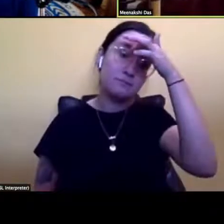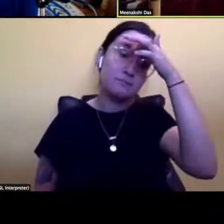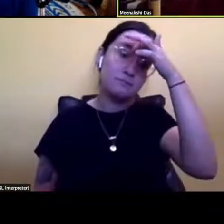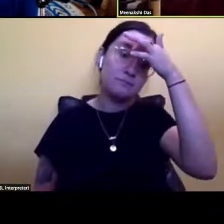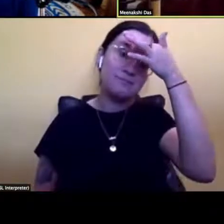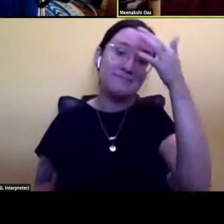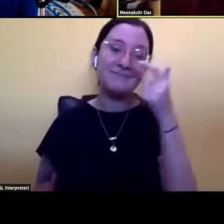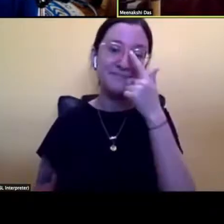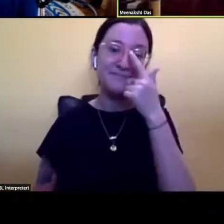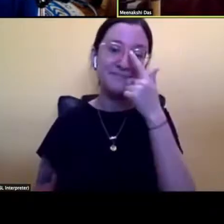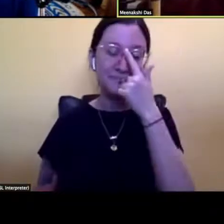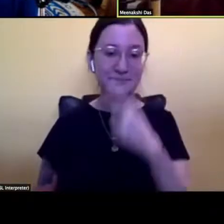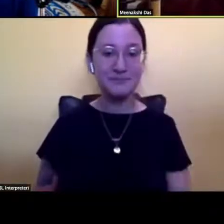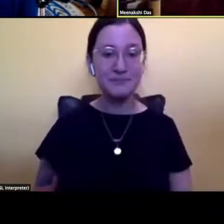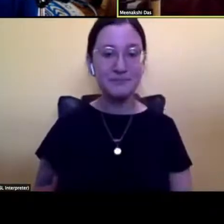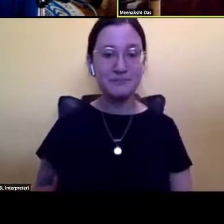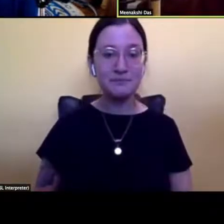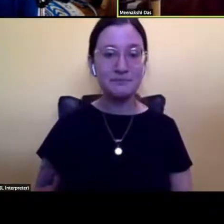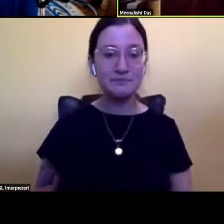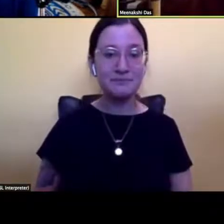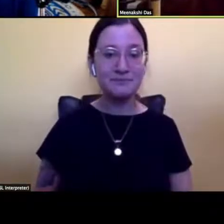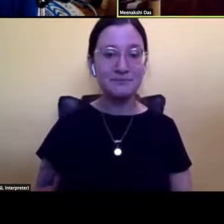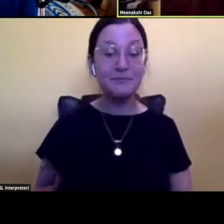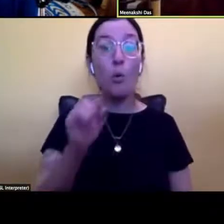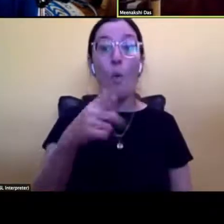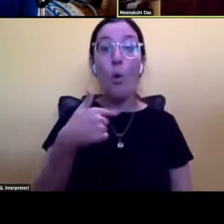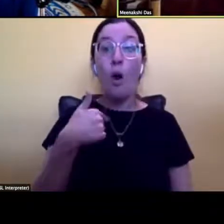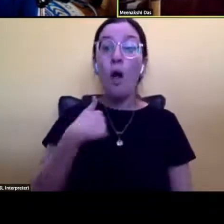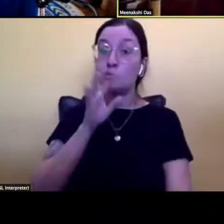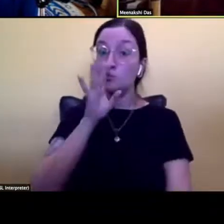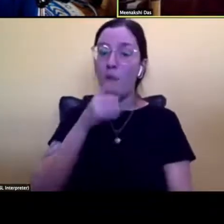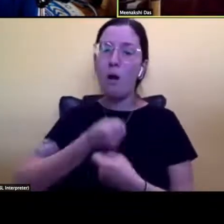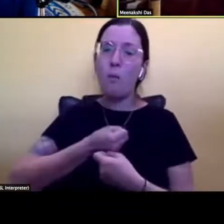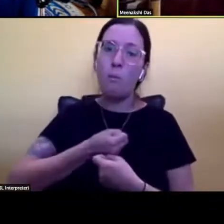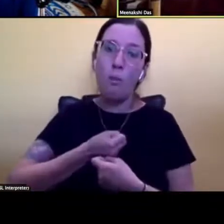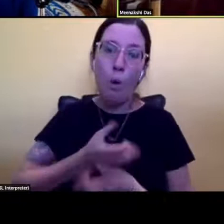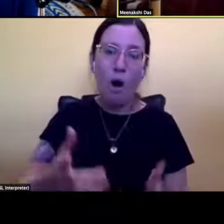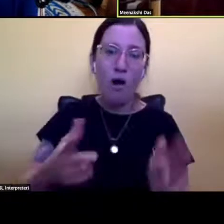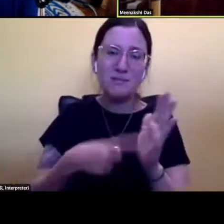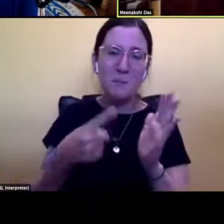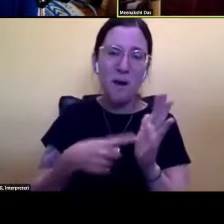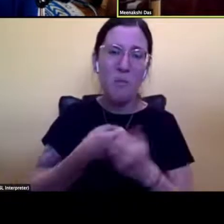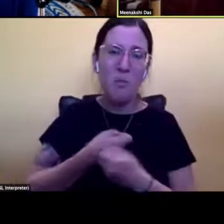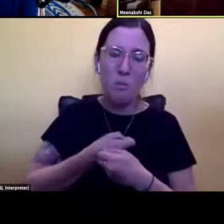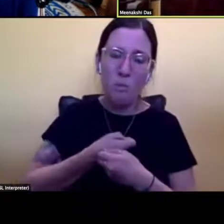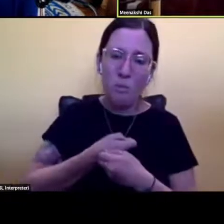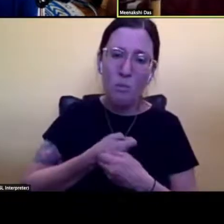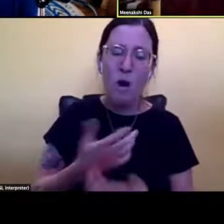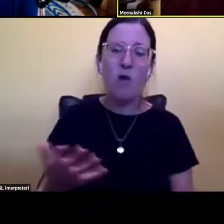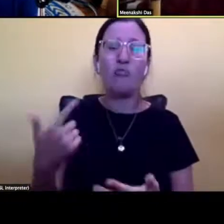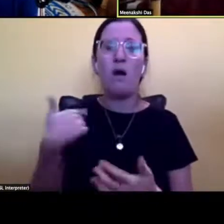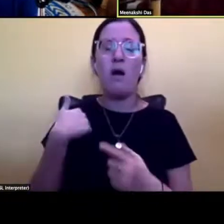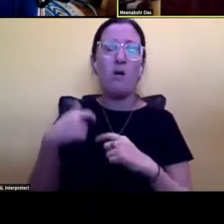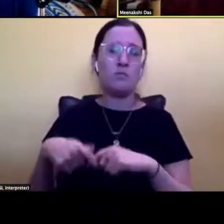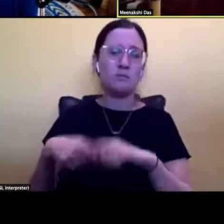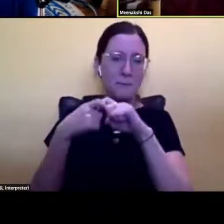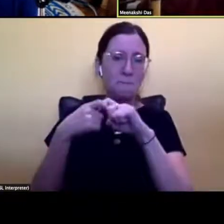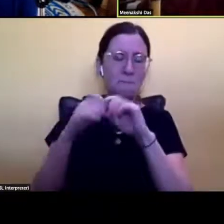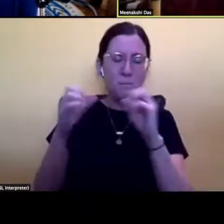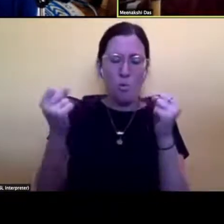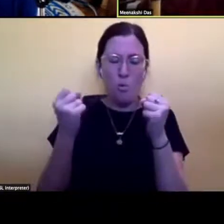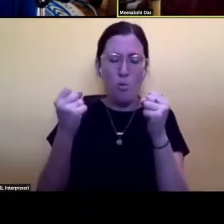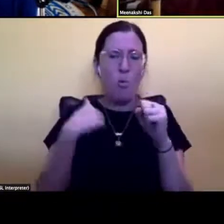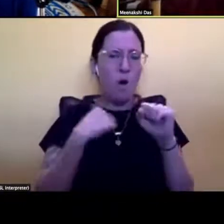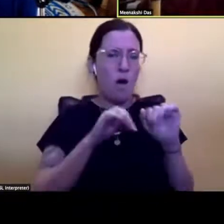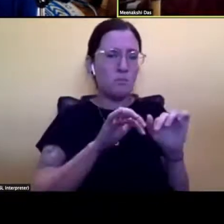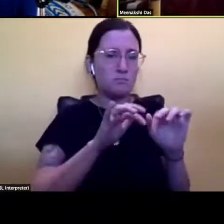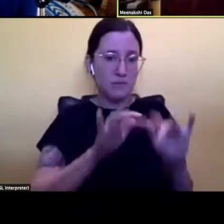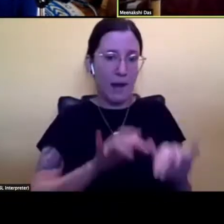if I get too tired of speaking I just stop for some time and then type out what I want to say